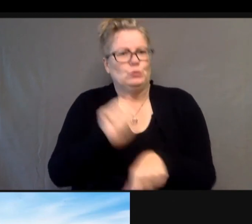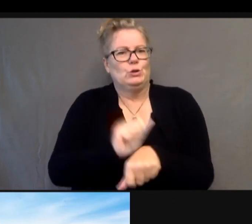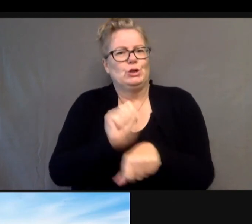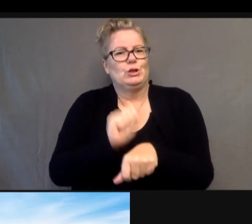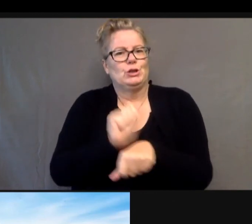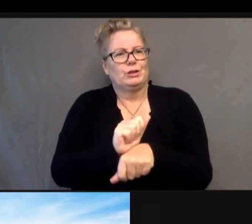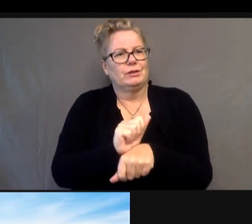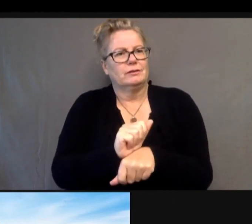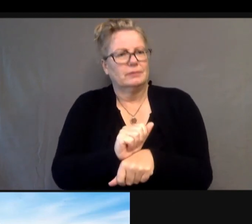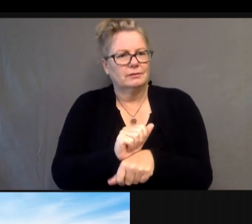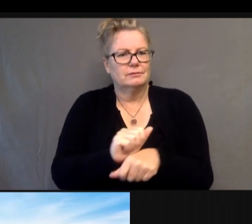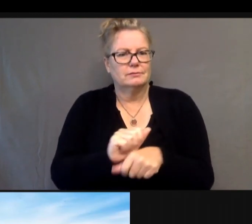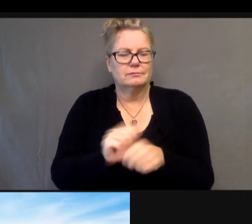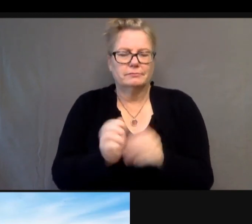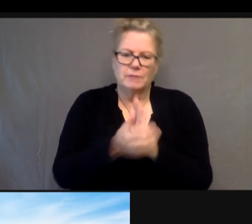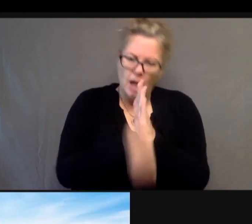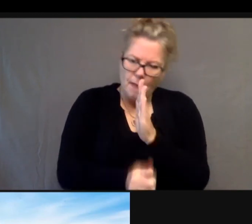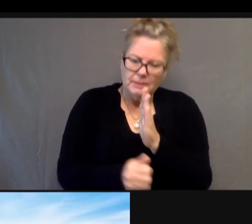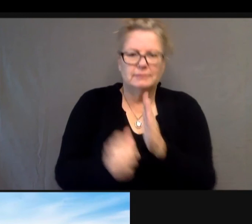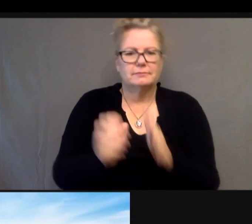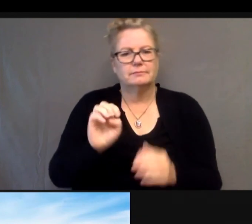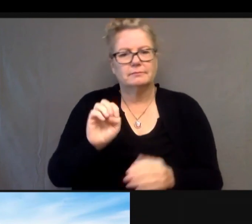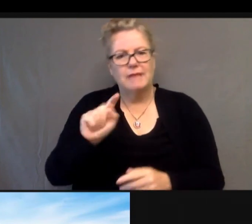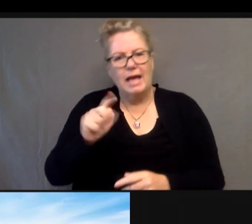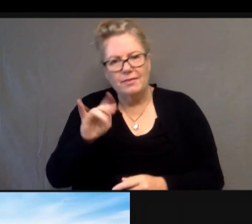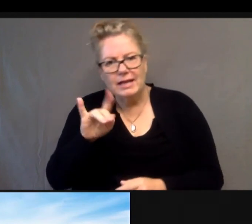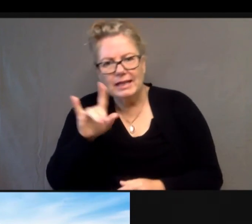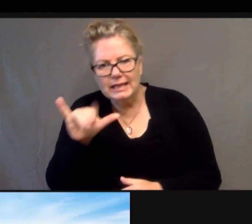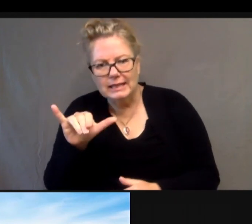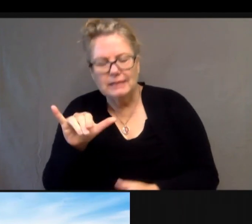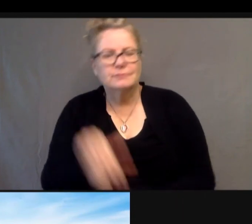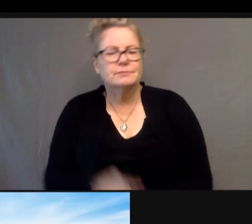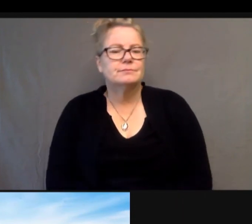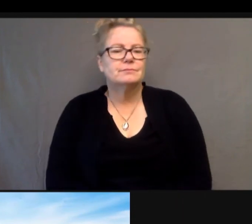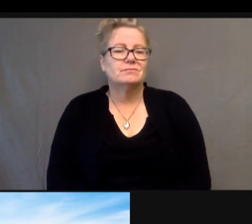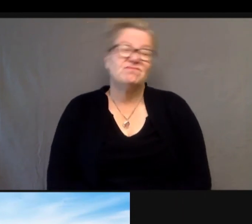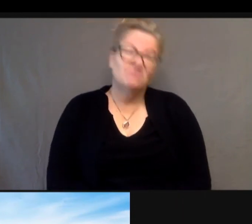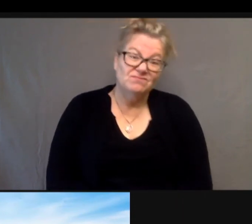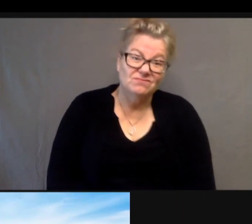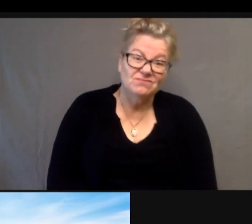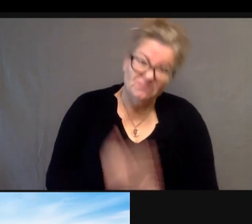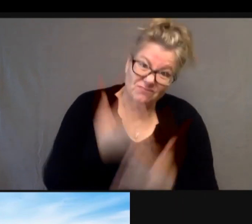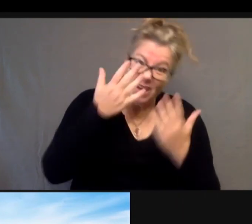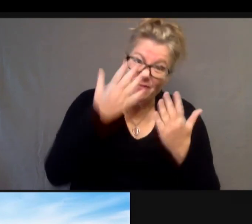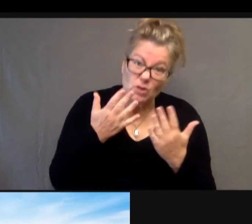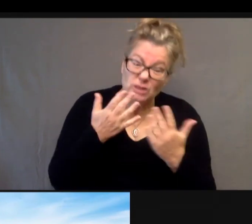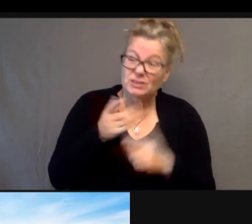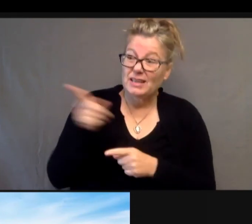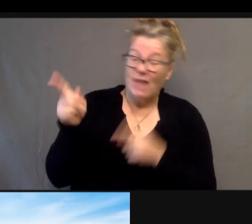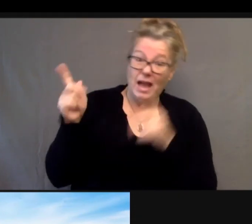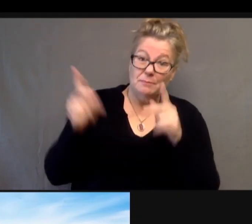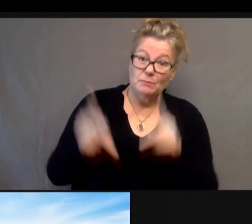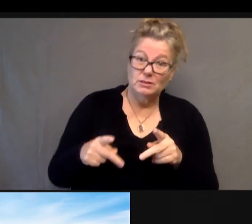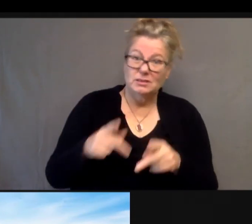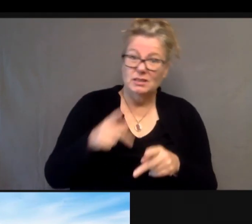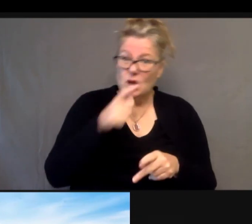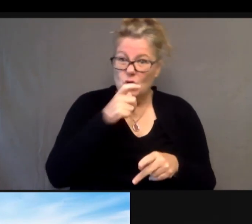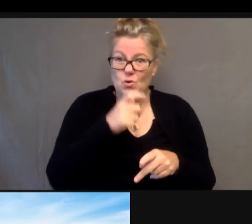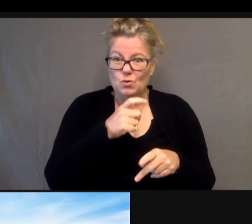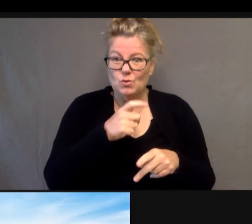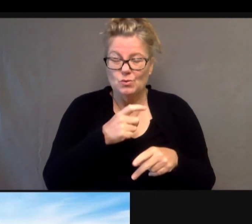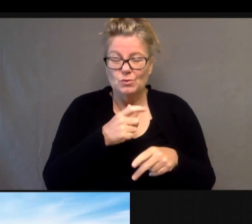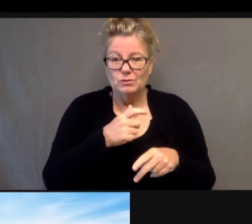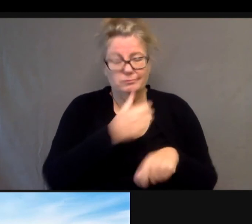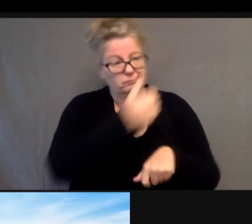So unfortunately in a situation like that, the person would either have to file an administrative